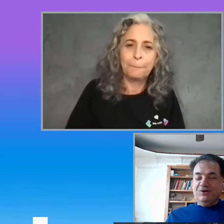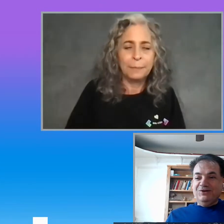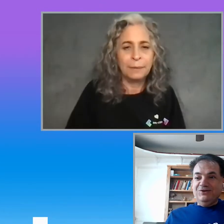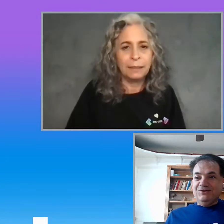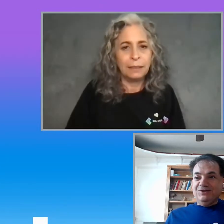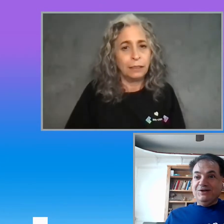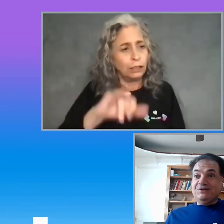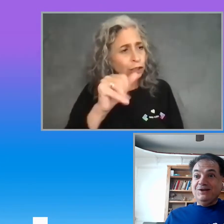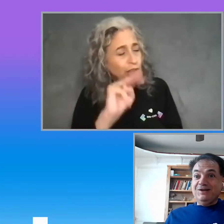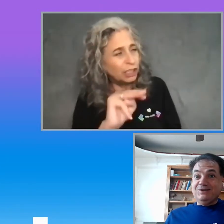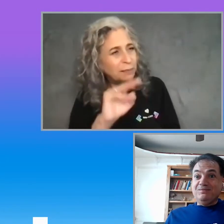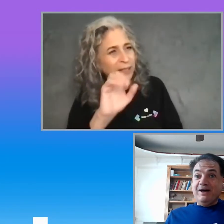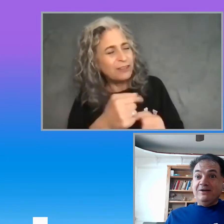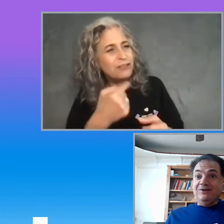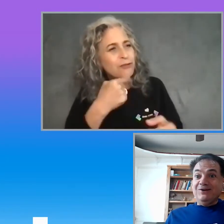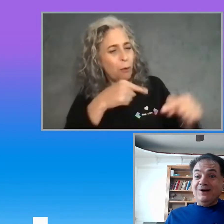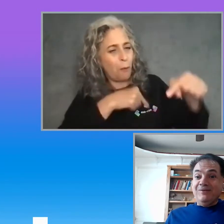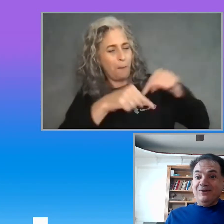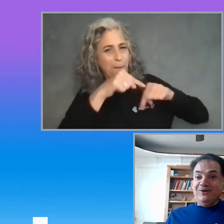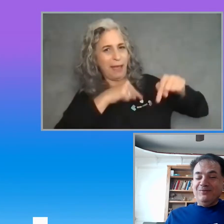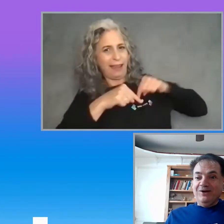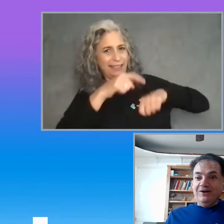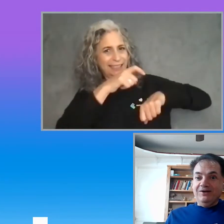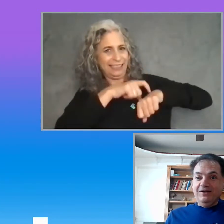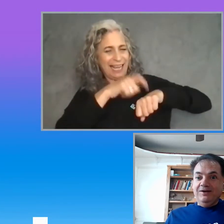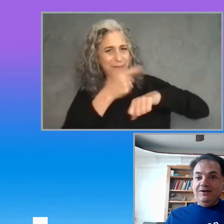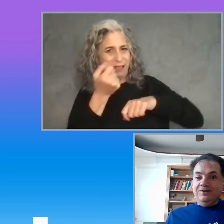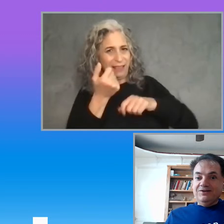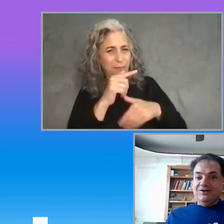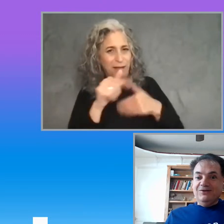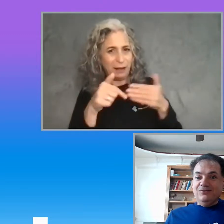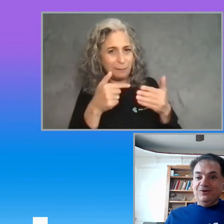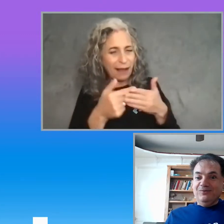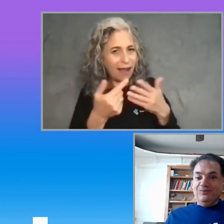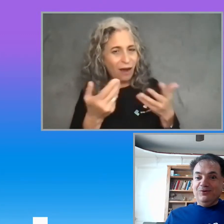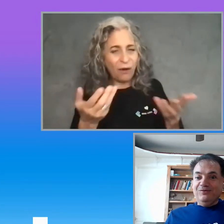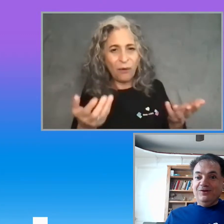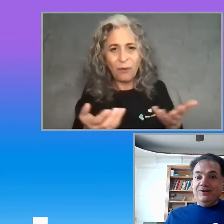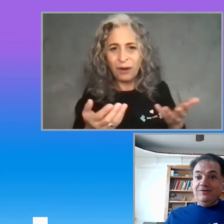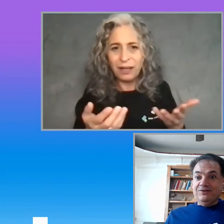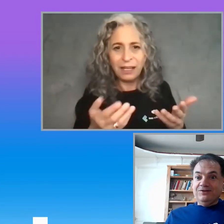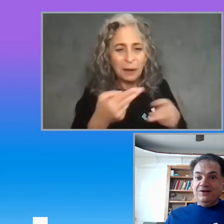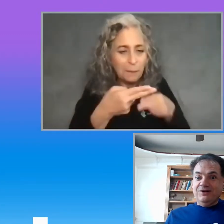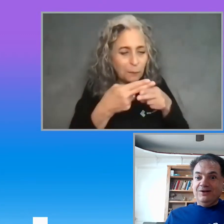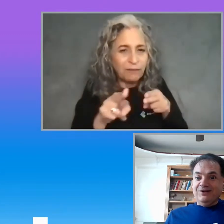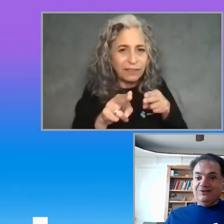So, Jim, can you kind of take us back in time a little bit